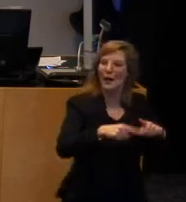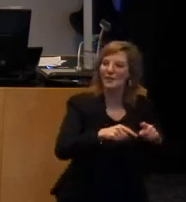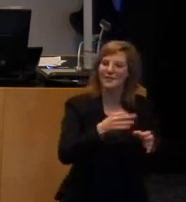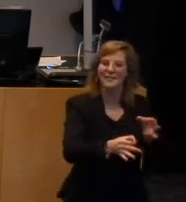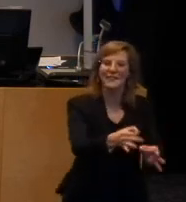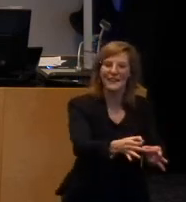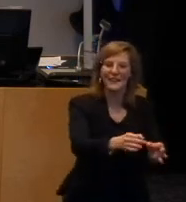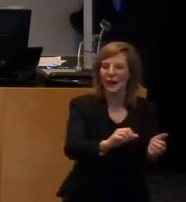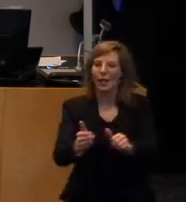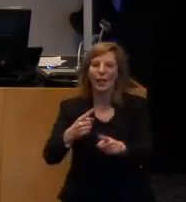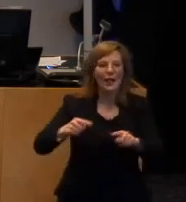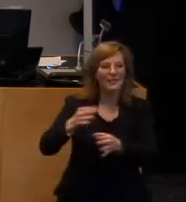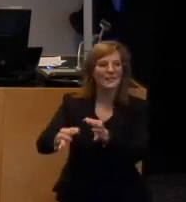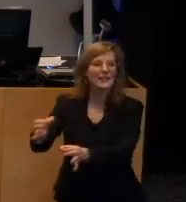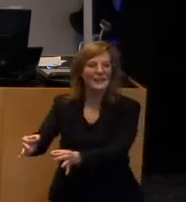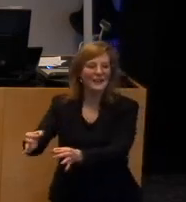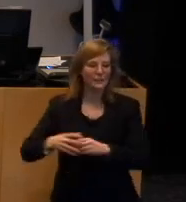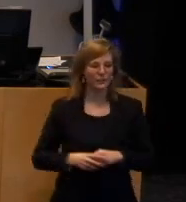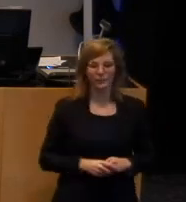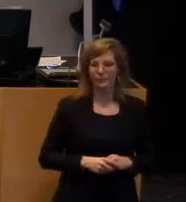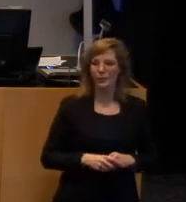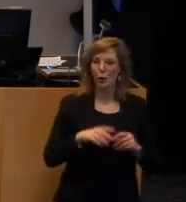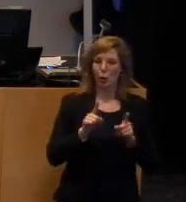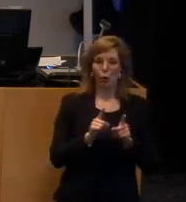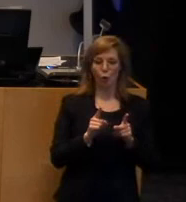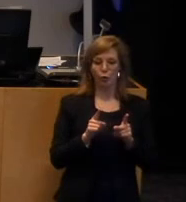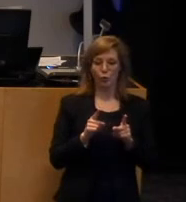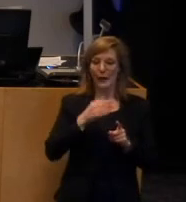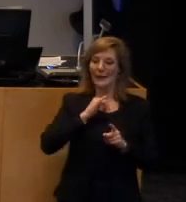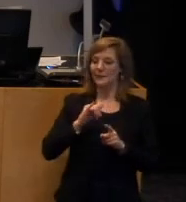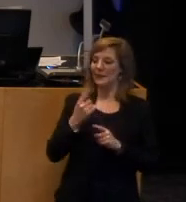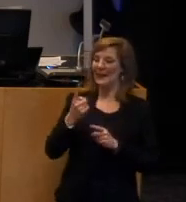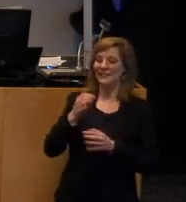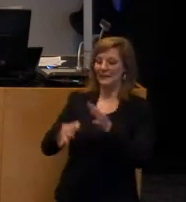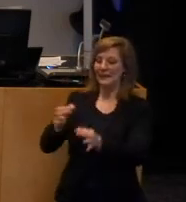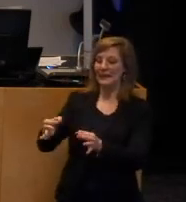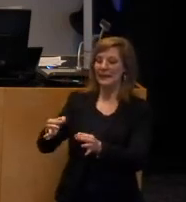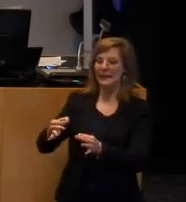And secondly, the study established that the choice to not use so to reject a certain strategy of course also influences the use of another strategy.